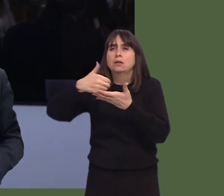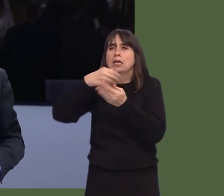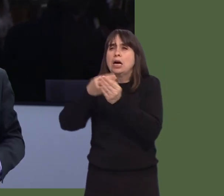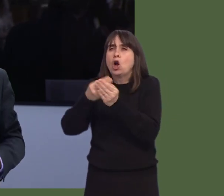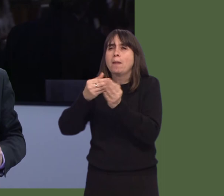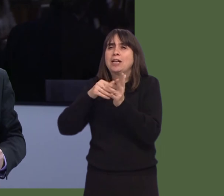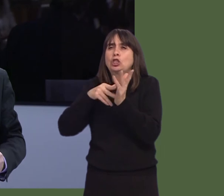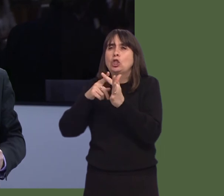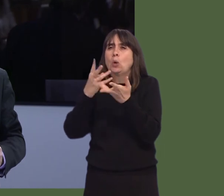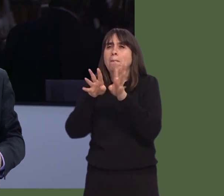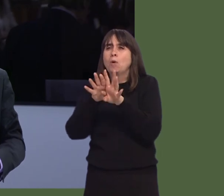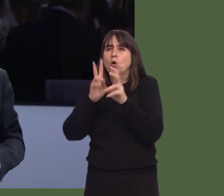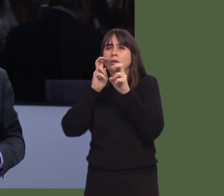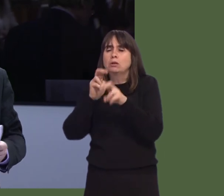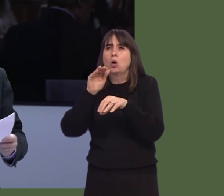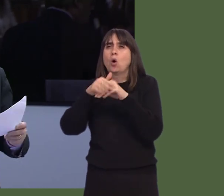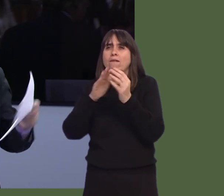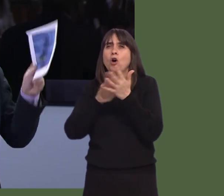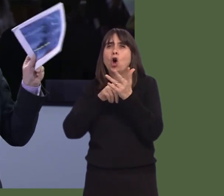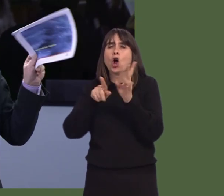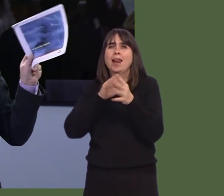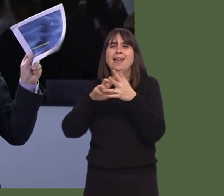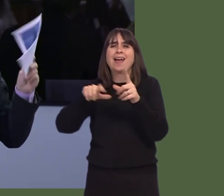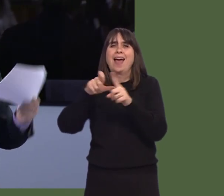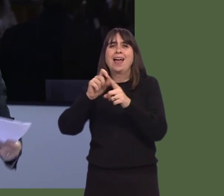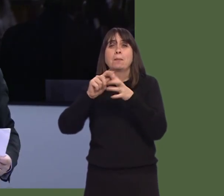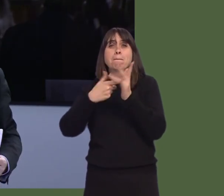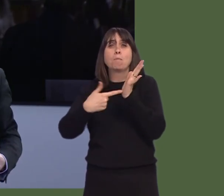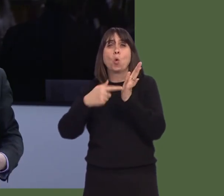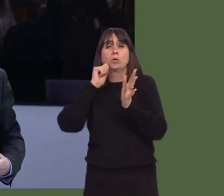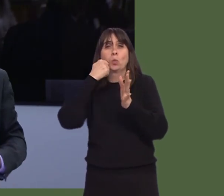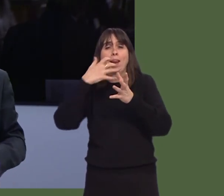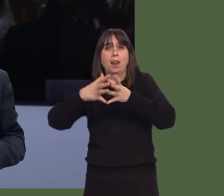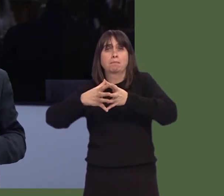of course, could possibly condone a situation where freedom of conscience is not respected.